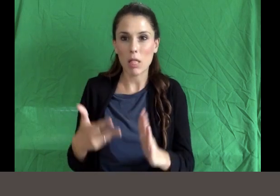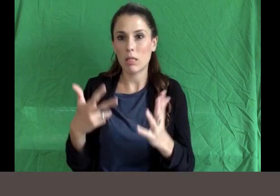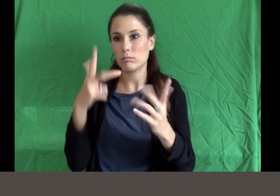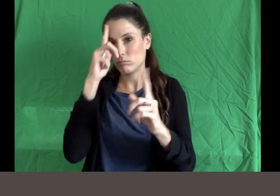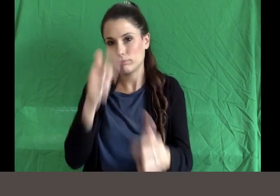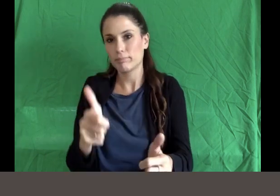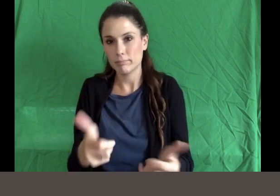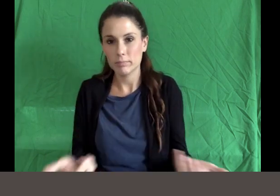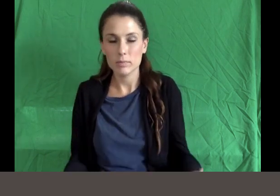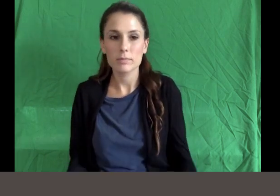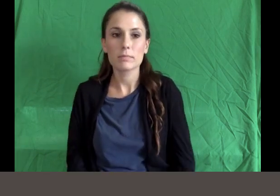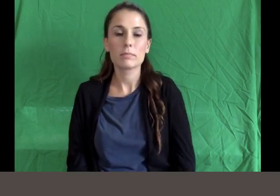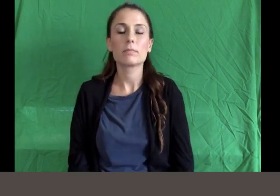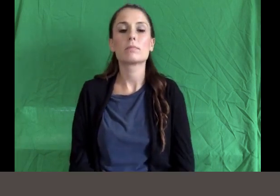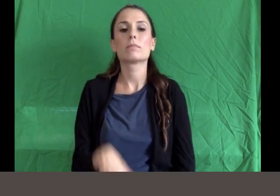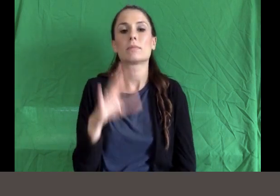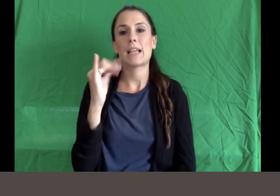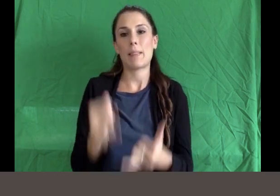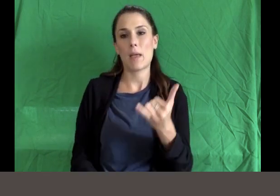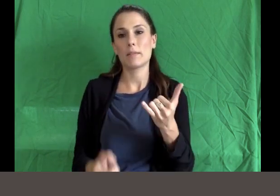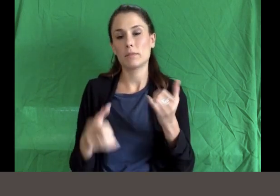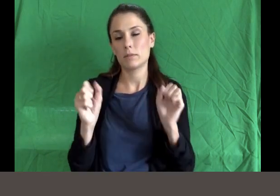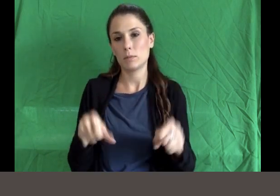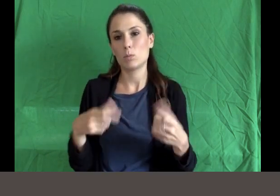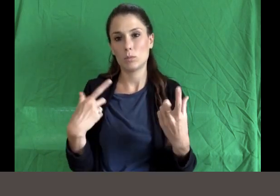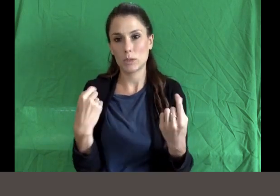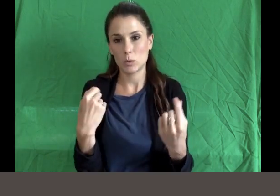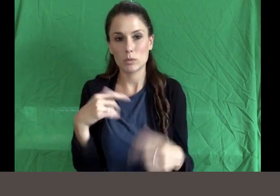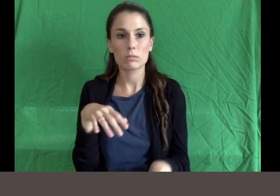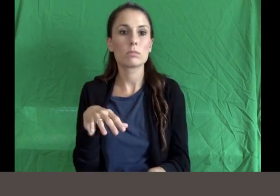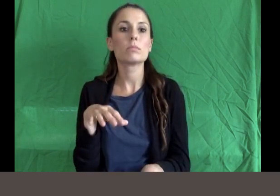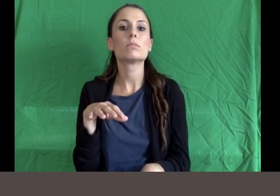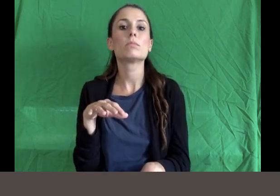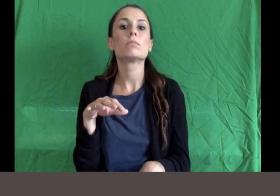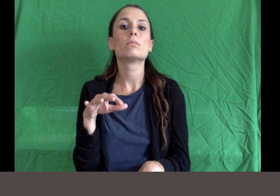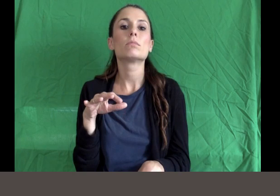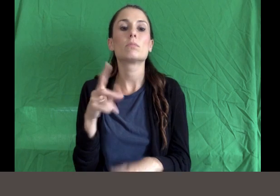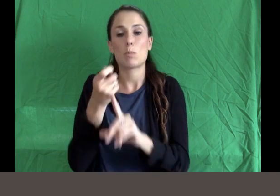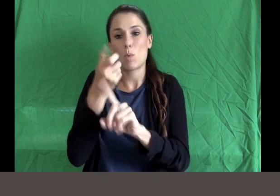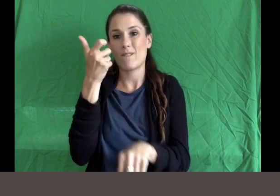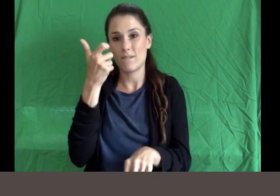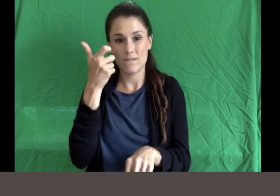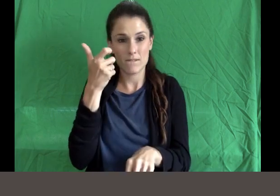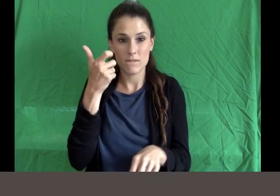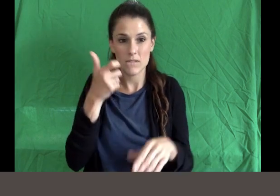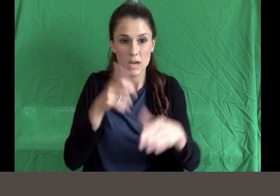on our x-axis because these data have been labeled and they are all aligned to that axis i actually